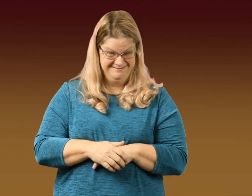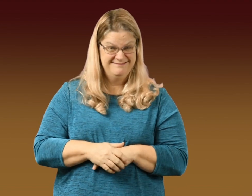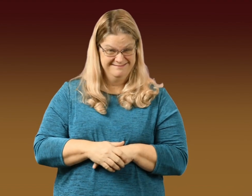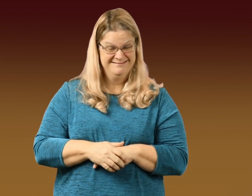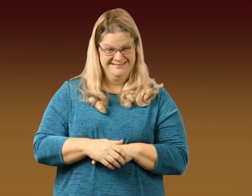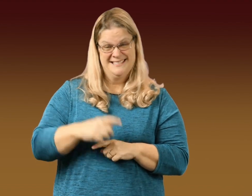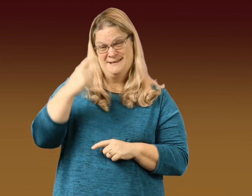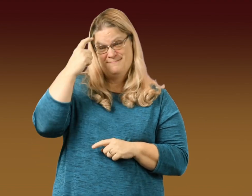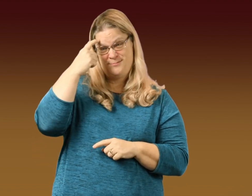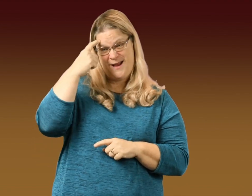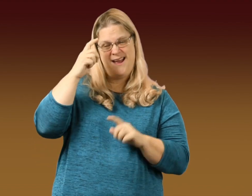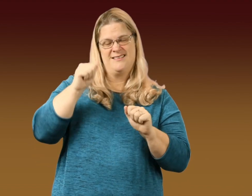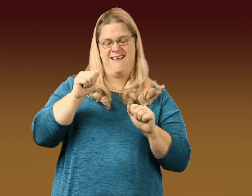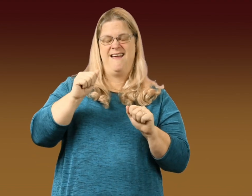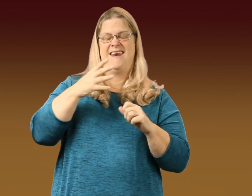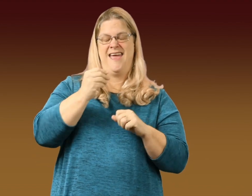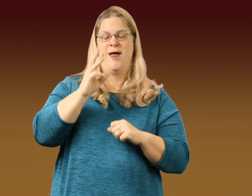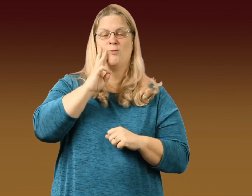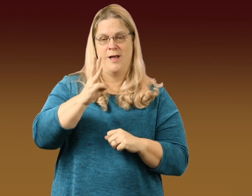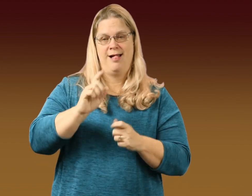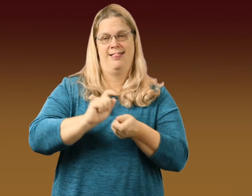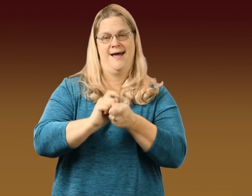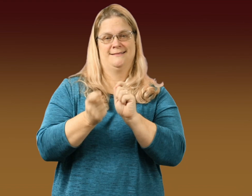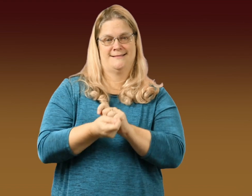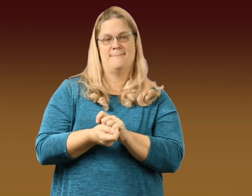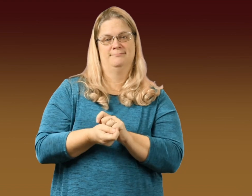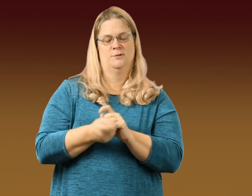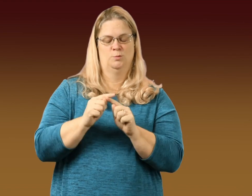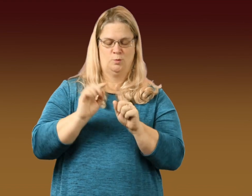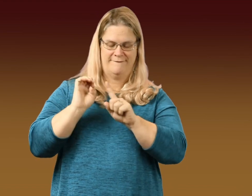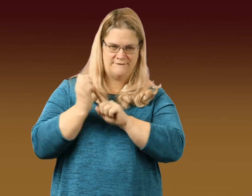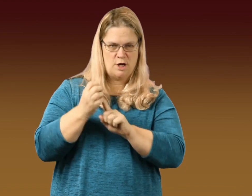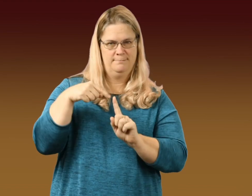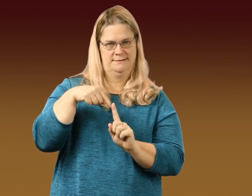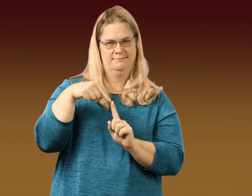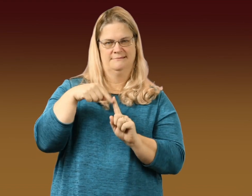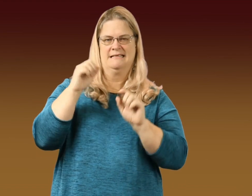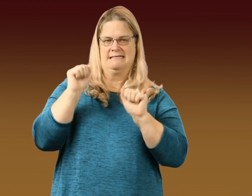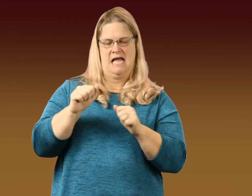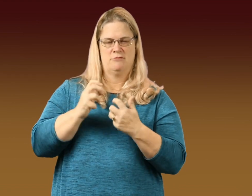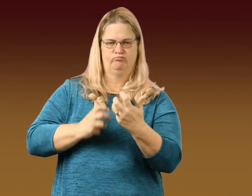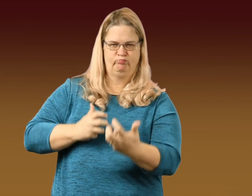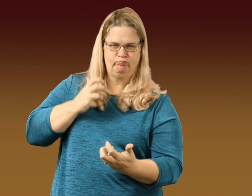It's amazing. The brain can and will adapt to new environments.